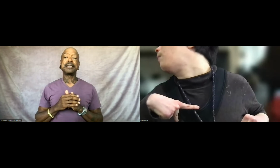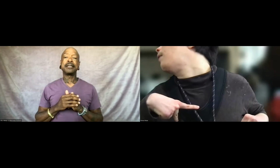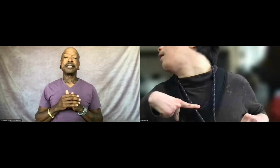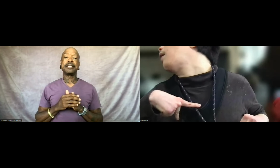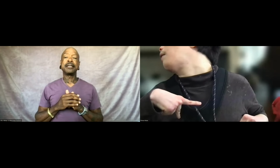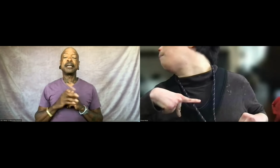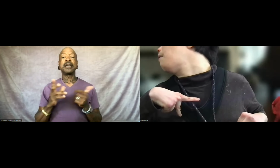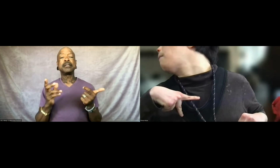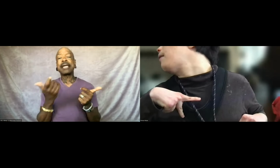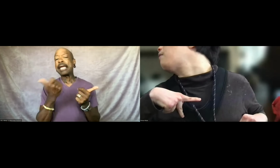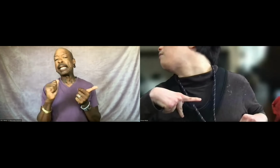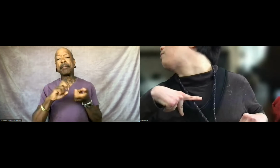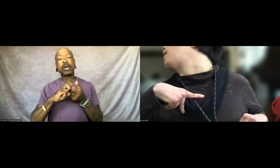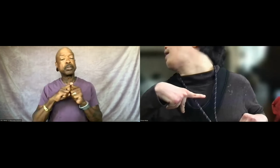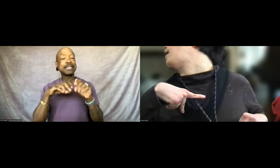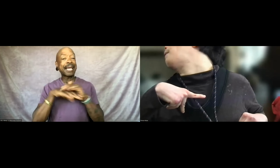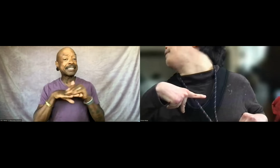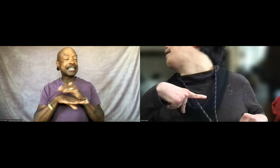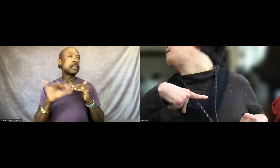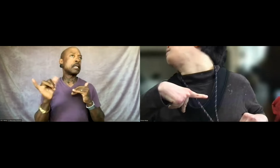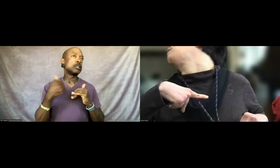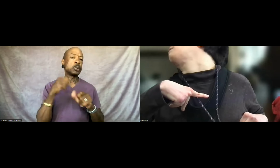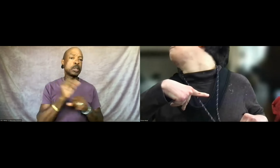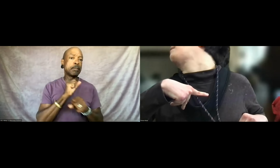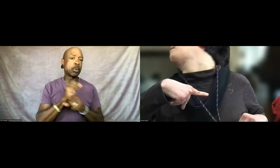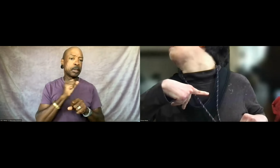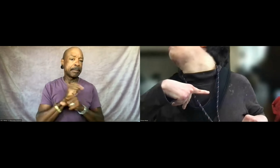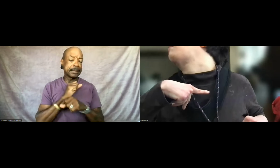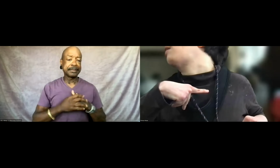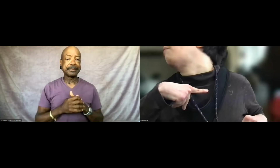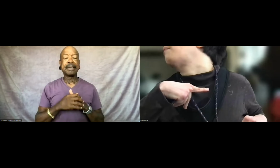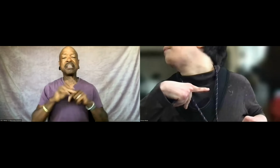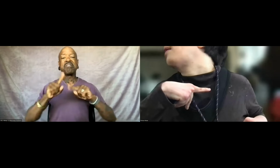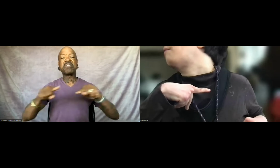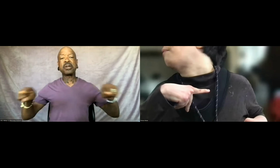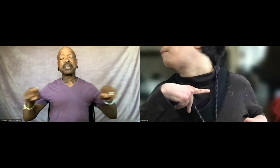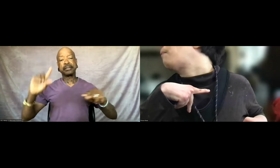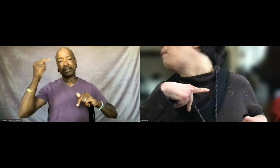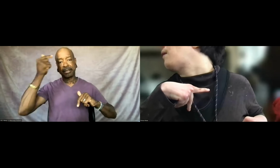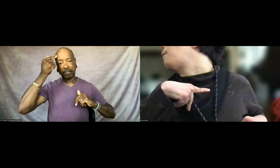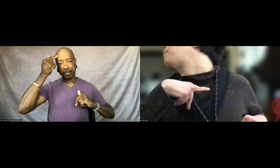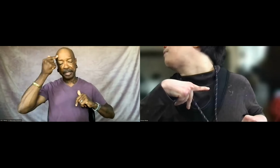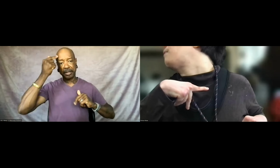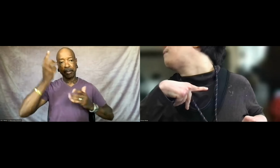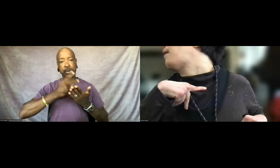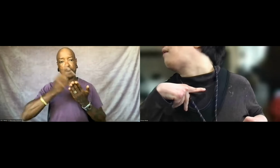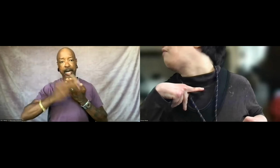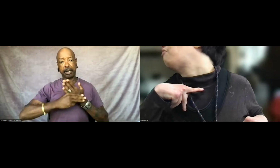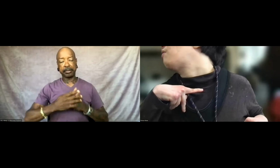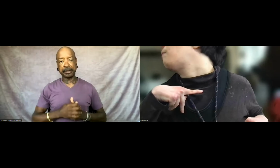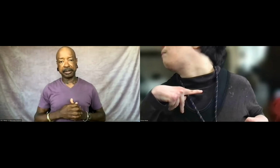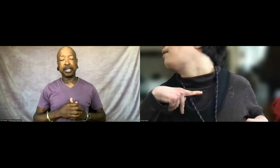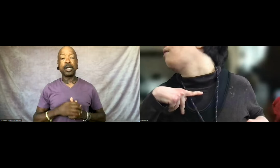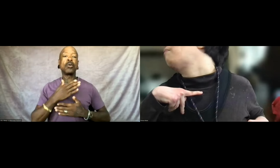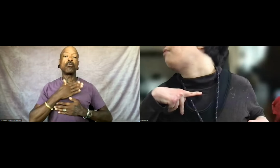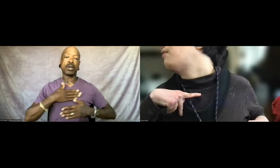gives people with disabilities access to the community in the